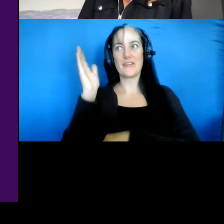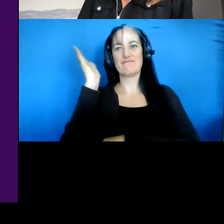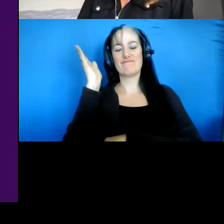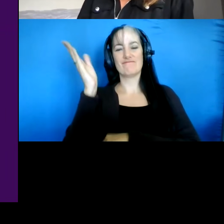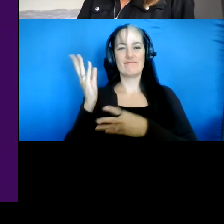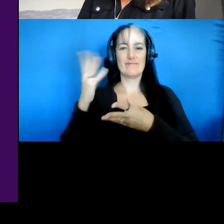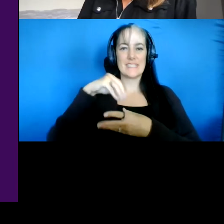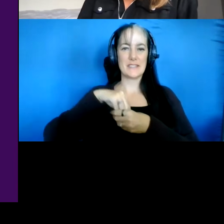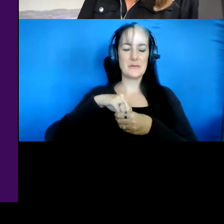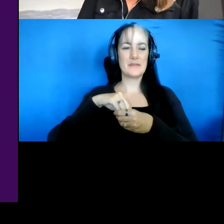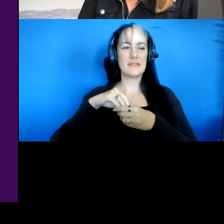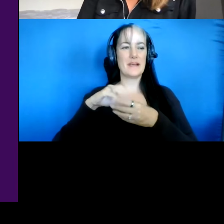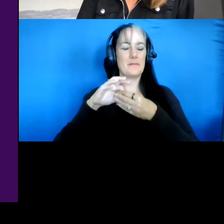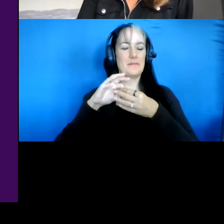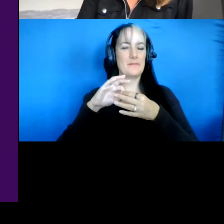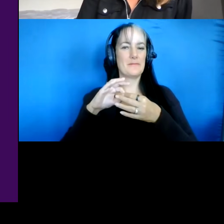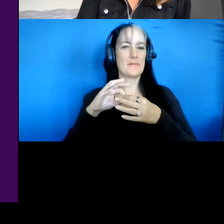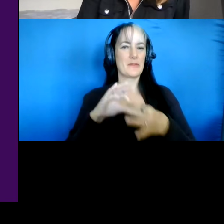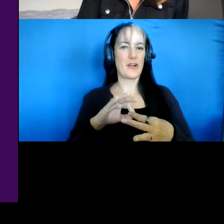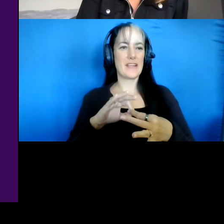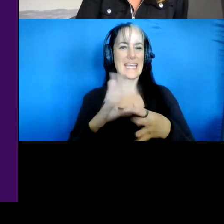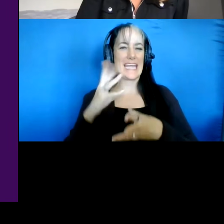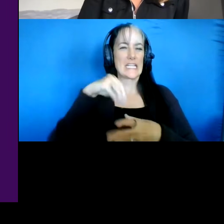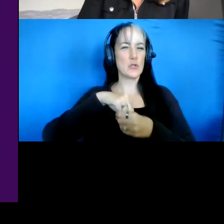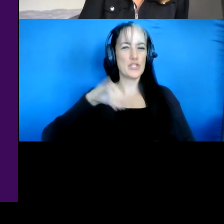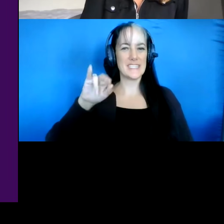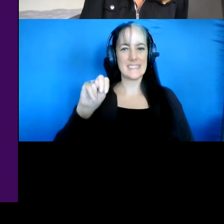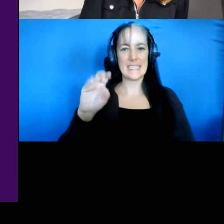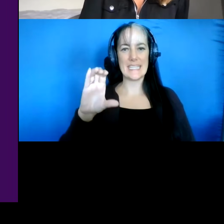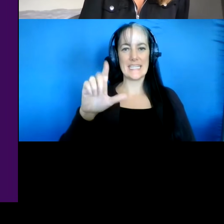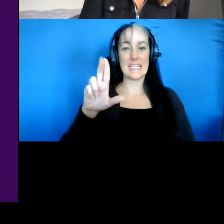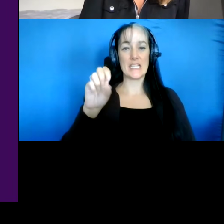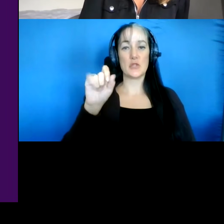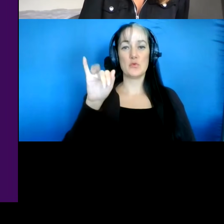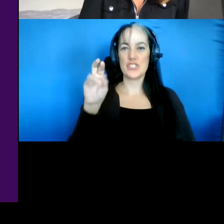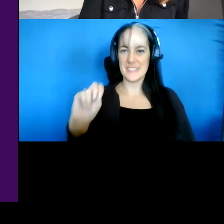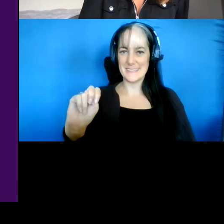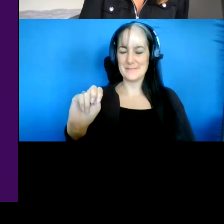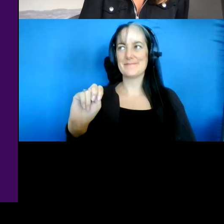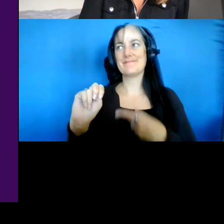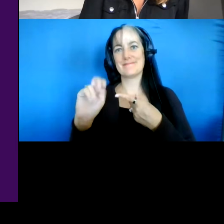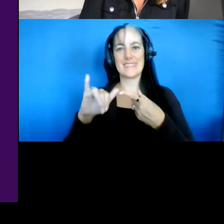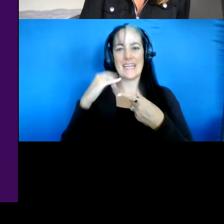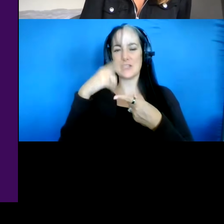and accessibility in XR, because that looks fantastic. So, my name is Henny Swan, you